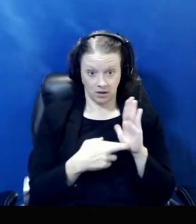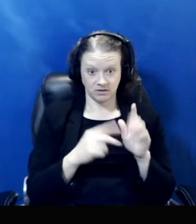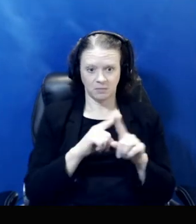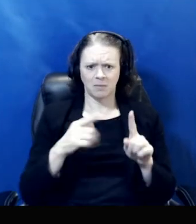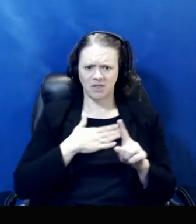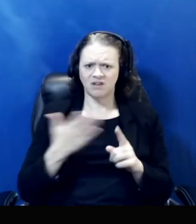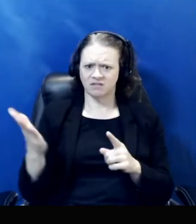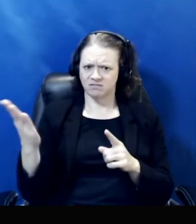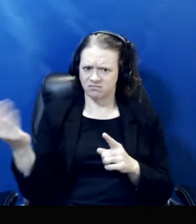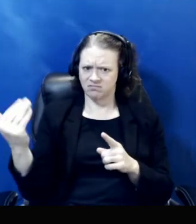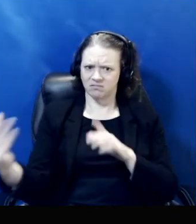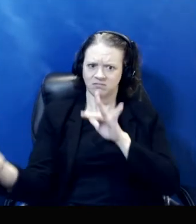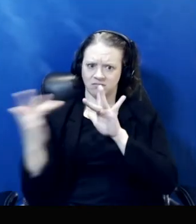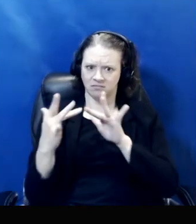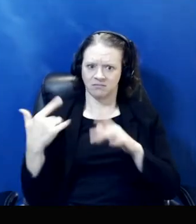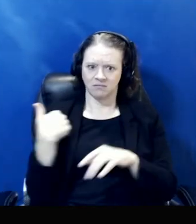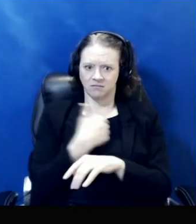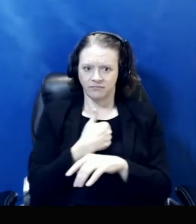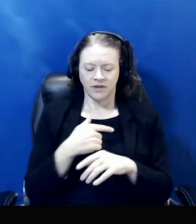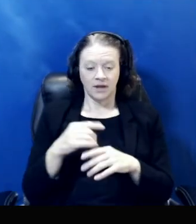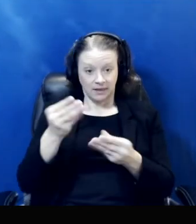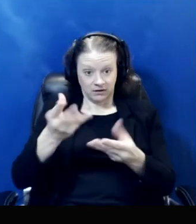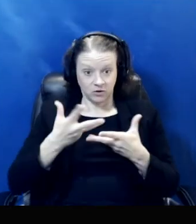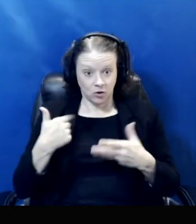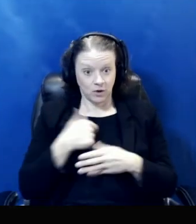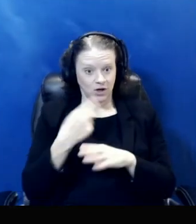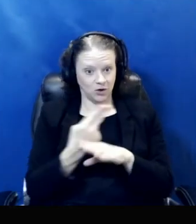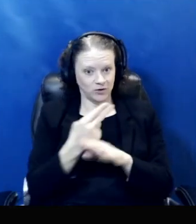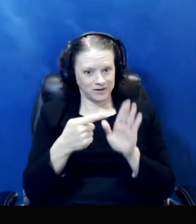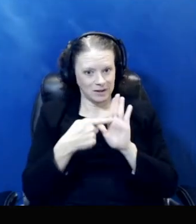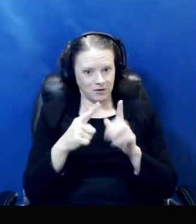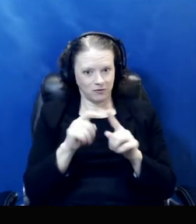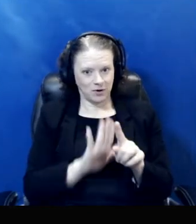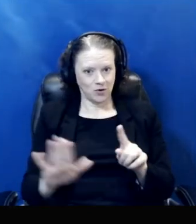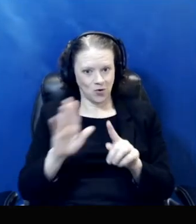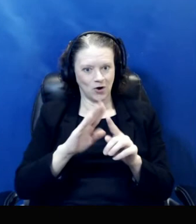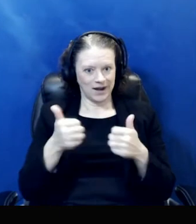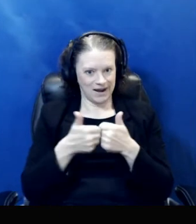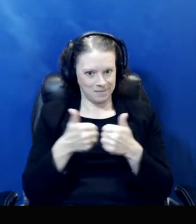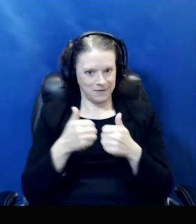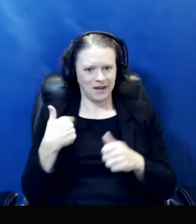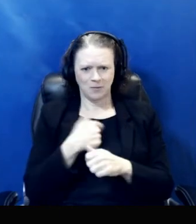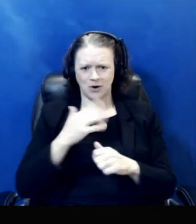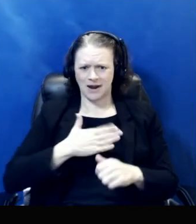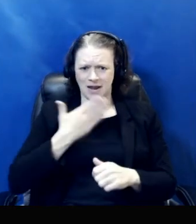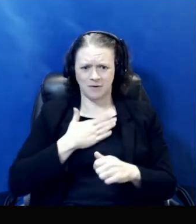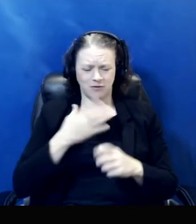use the examples from your title, and we would be more than happy to figure out how to showcase to